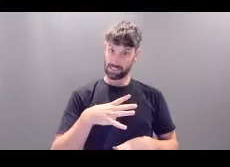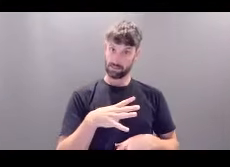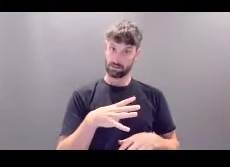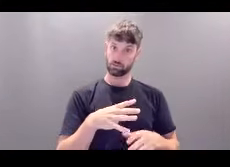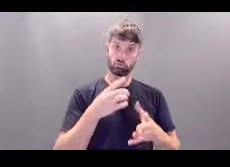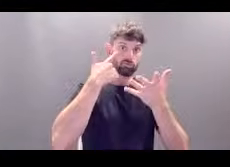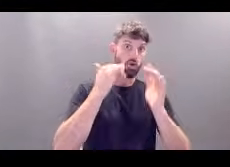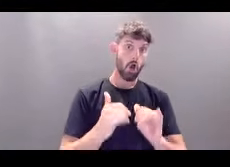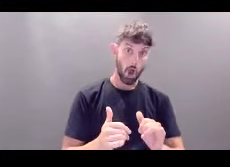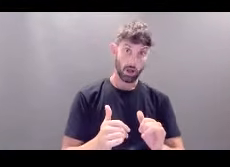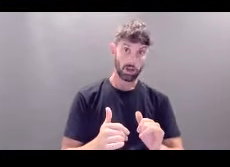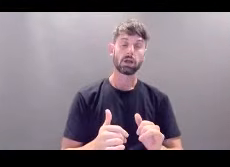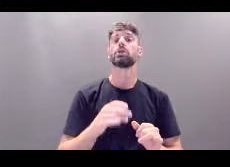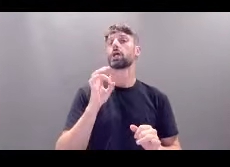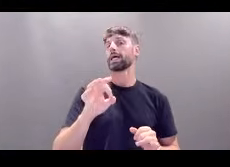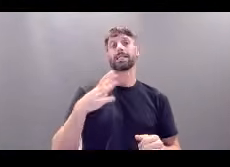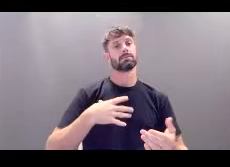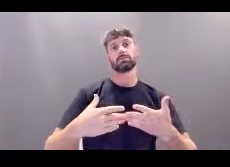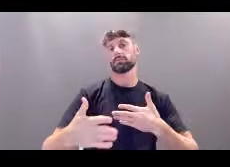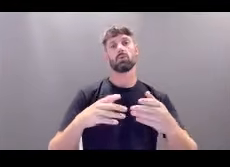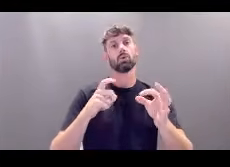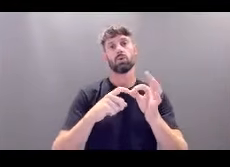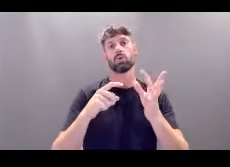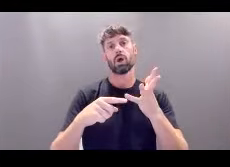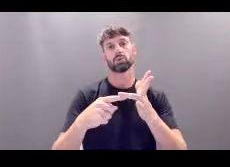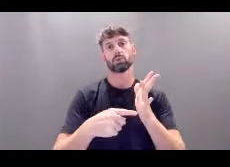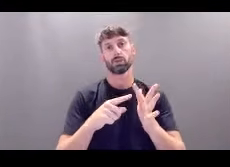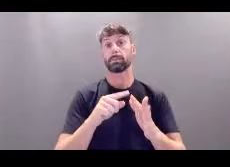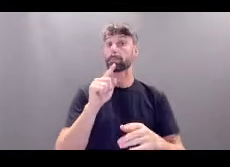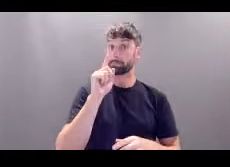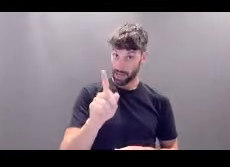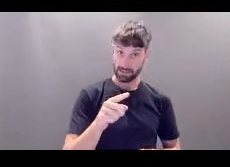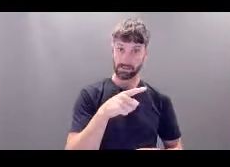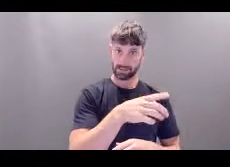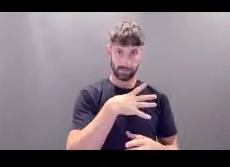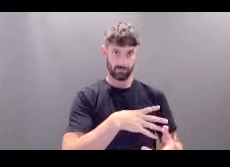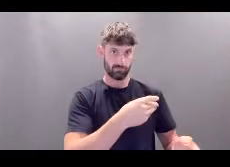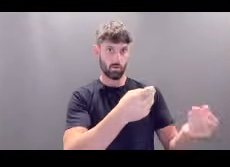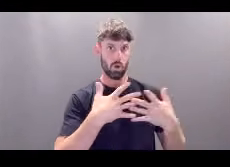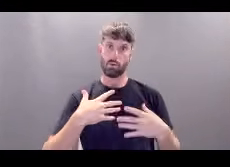not required, but they need to tell us why the item needs to be trialled and for how long.